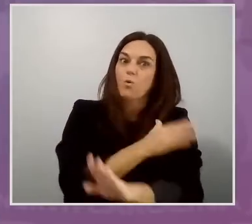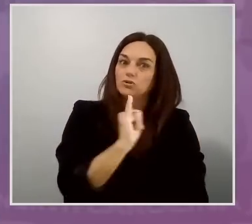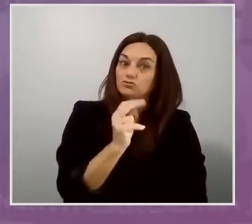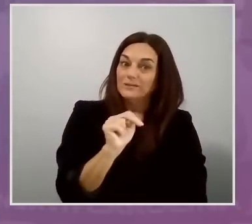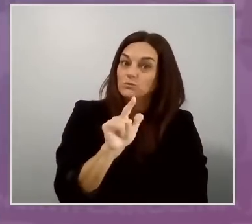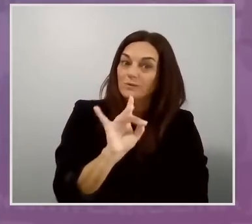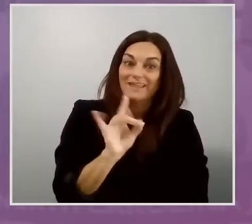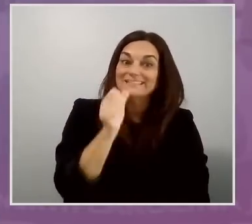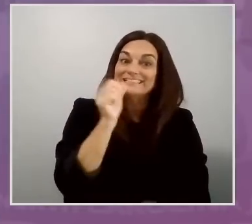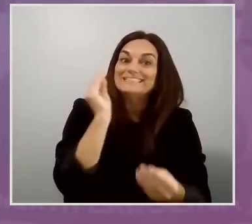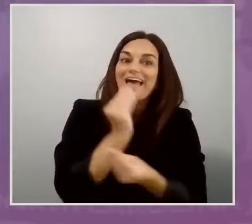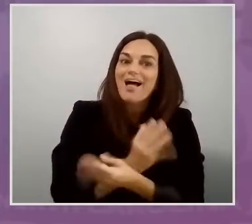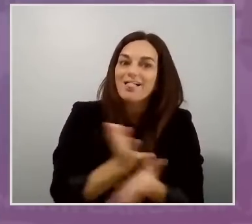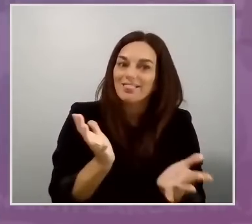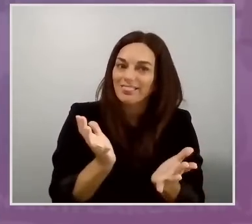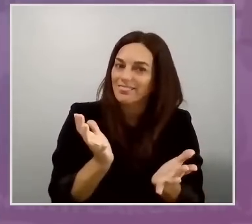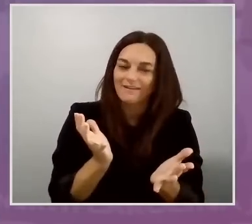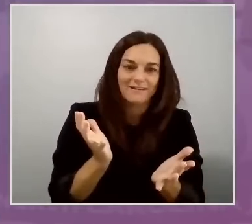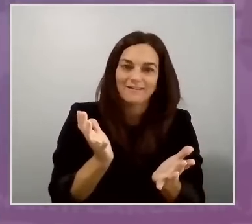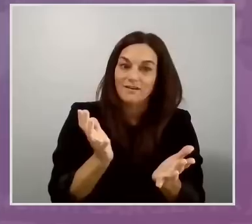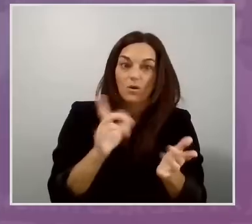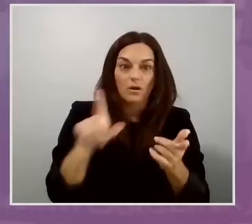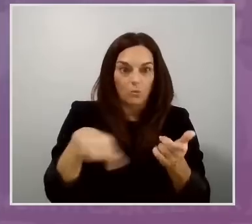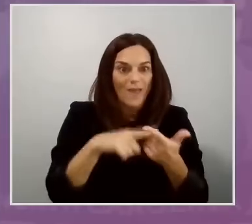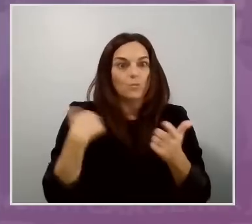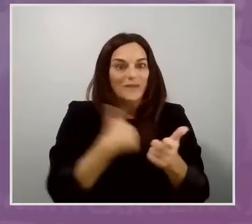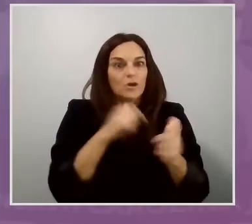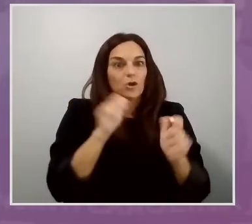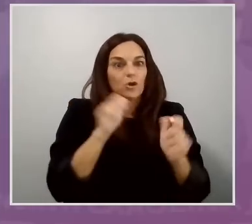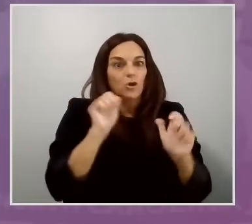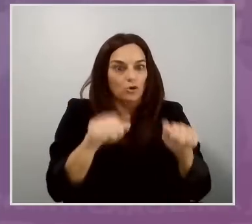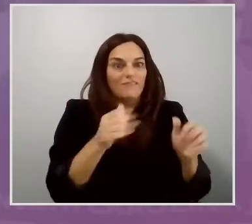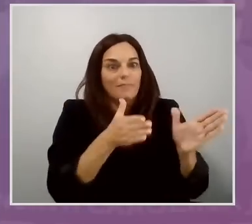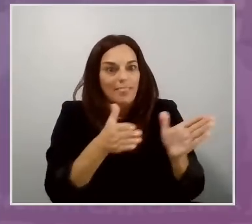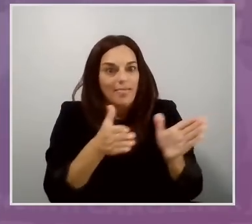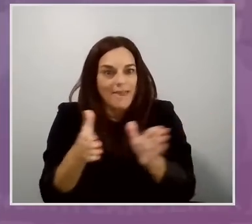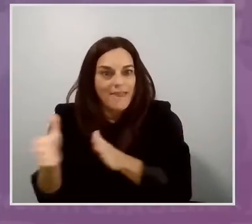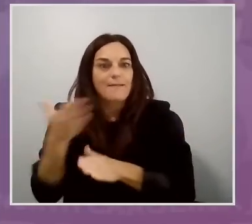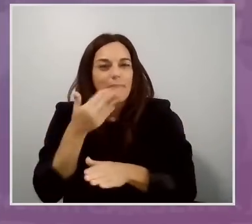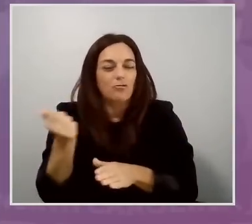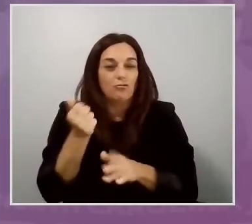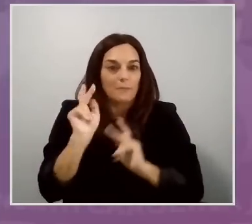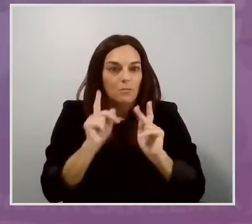AND DON'T FORGET DONALD TRUMP KNEW ABOUT THIS ON JANUARY 28TH AND DIDN'T TELL YOU.